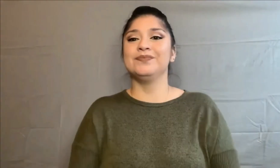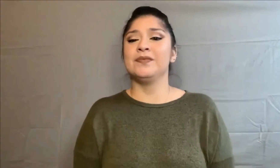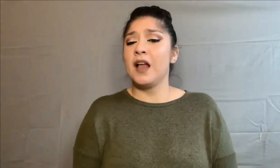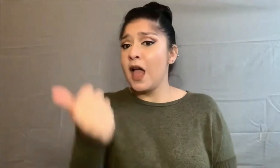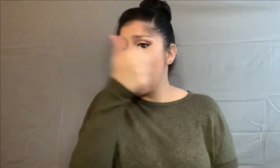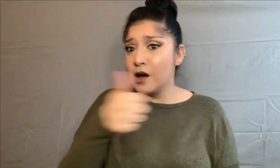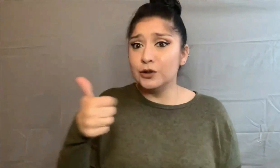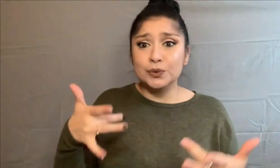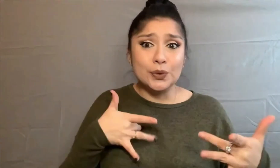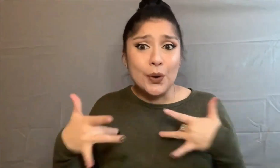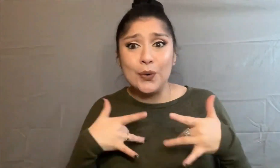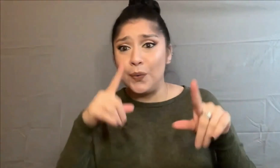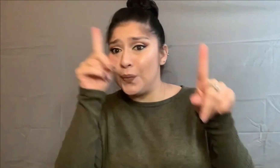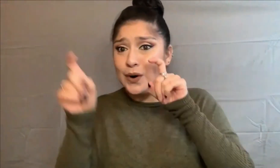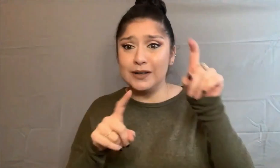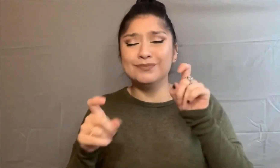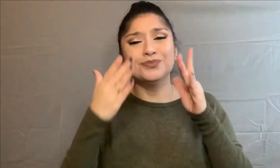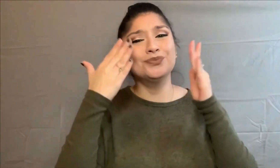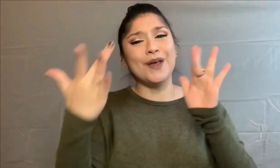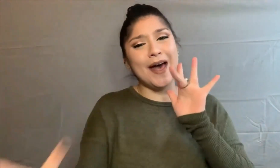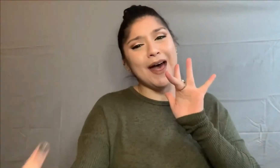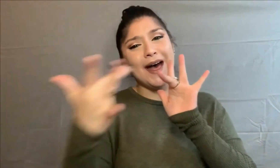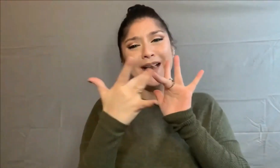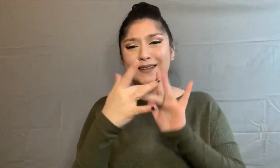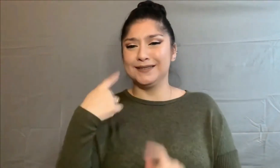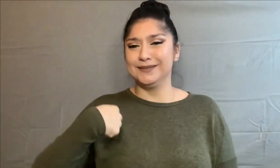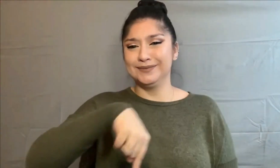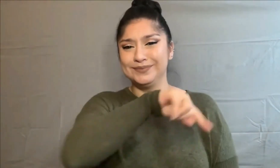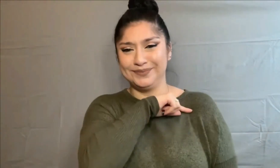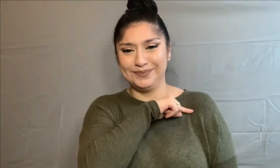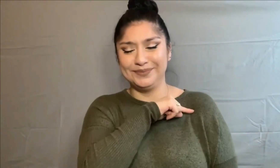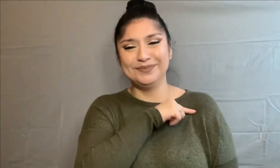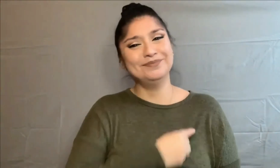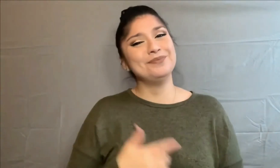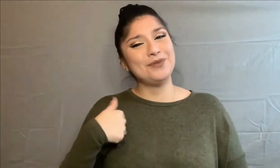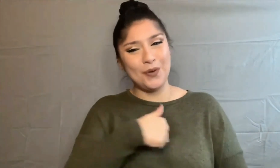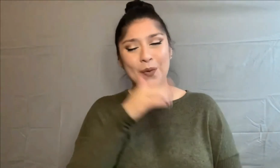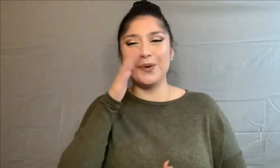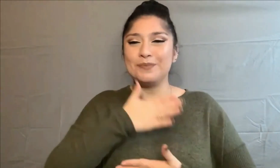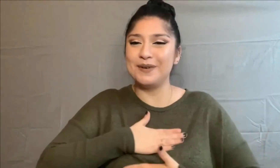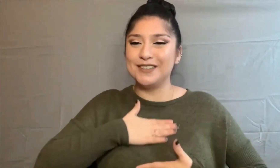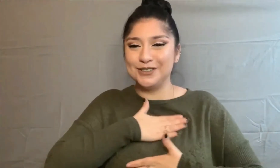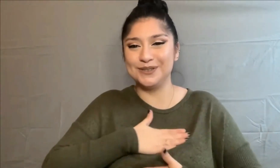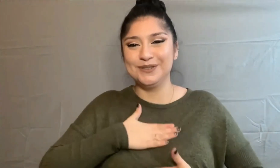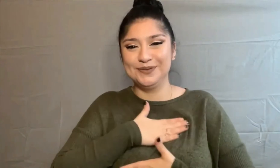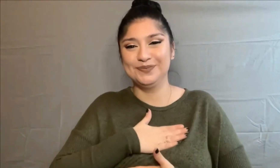If you have any questions or concerns please feel free to contact us. It would be our pleasure to assist you